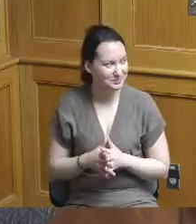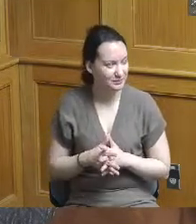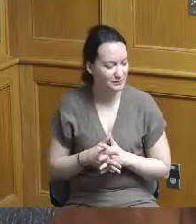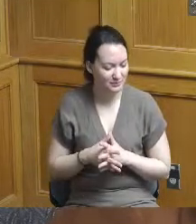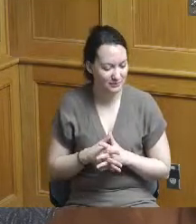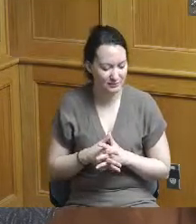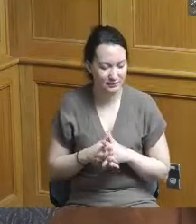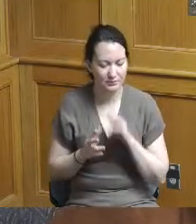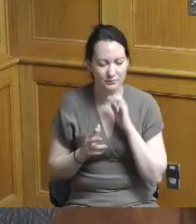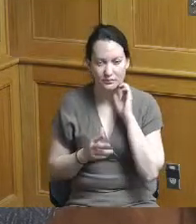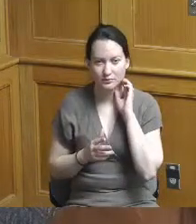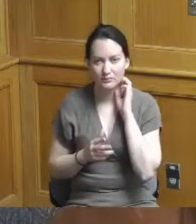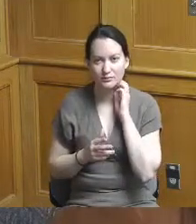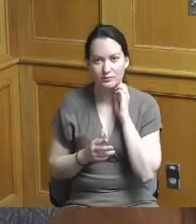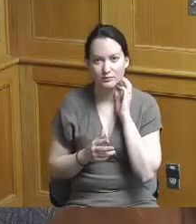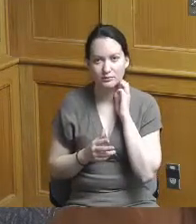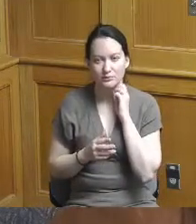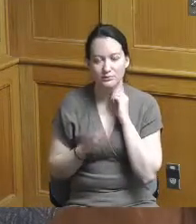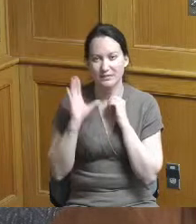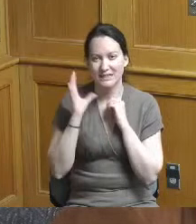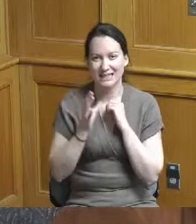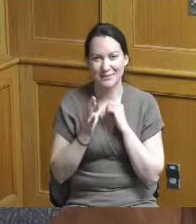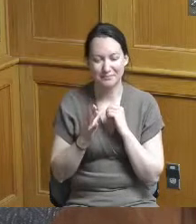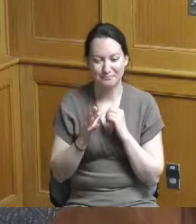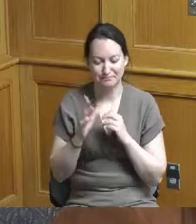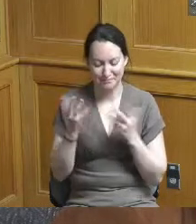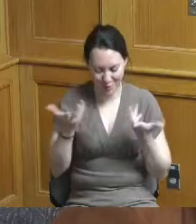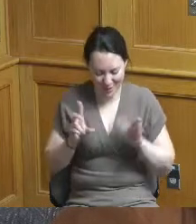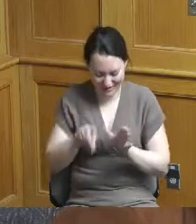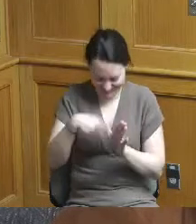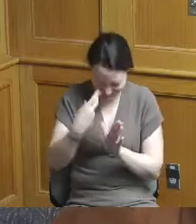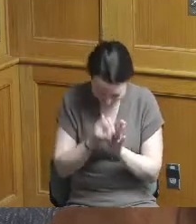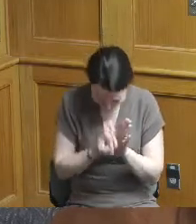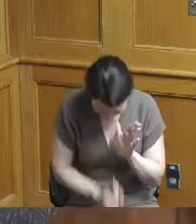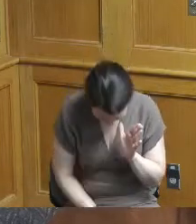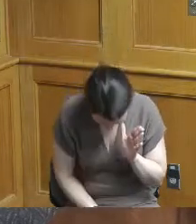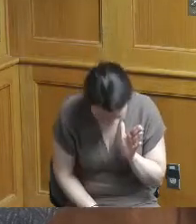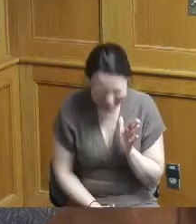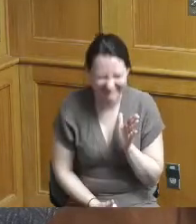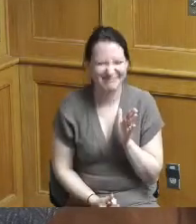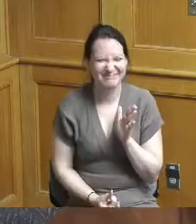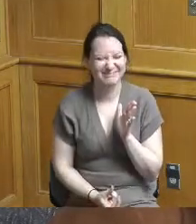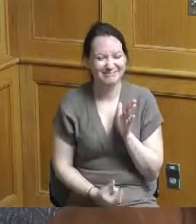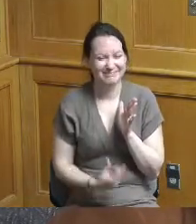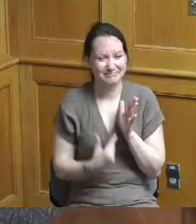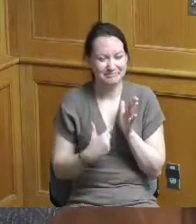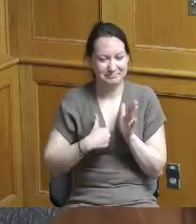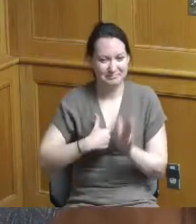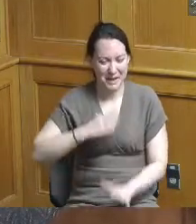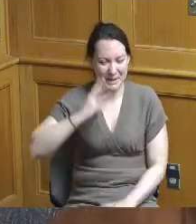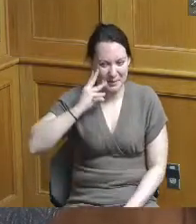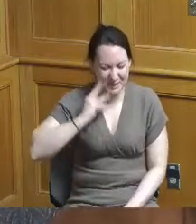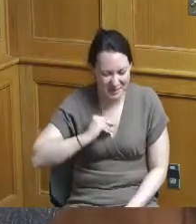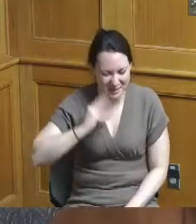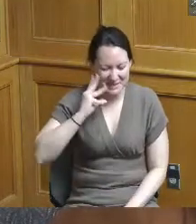I can't have us go down a dark hole that I that I'm in this area and I kind of know better